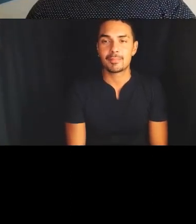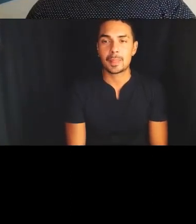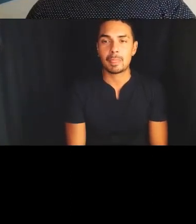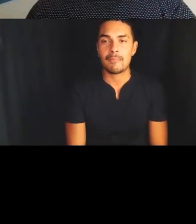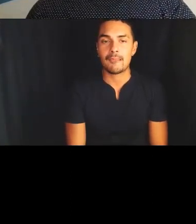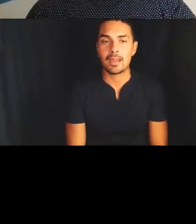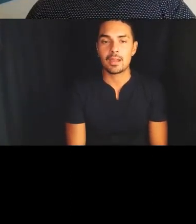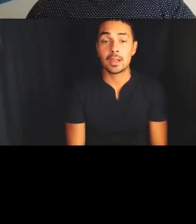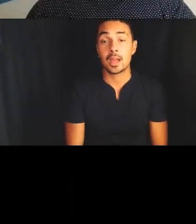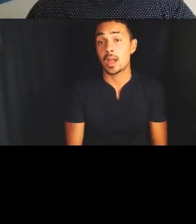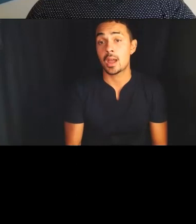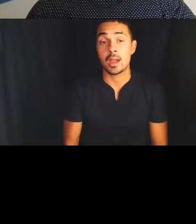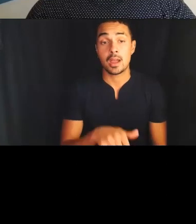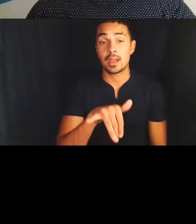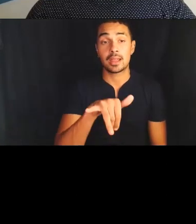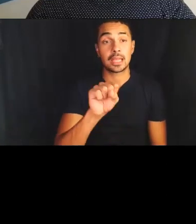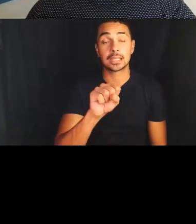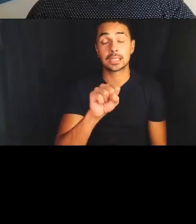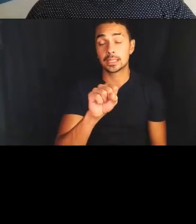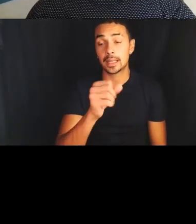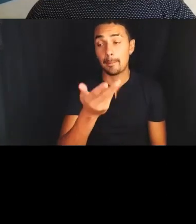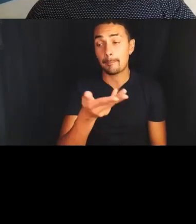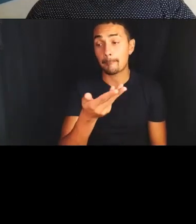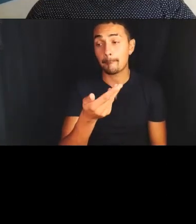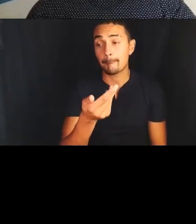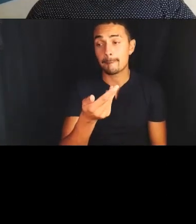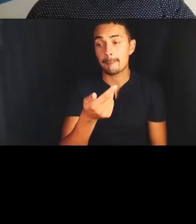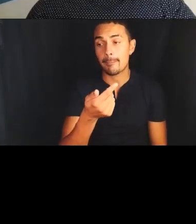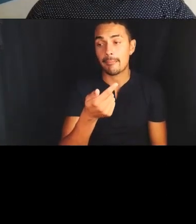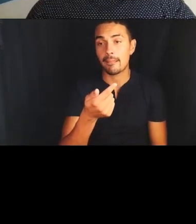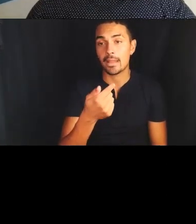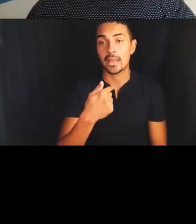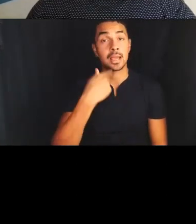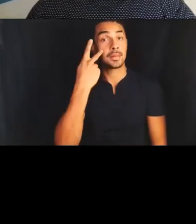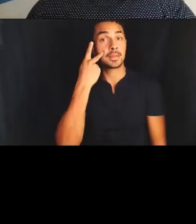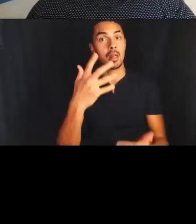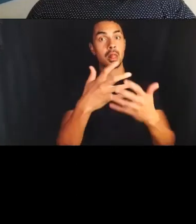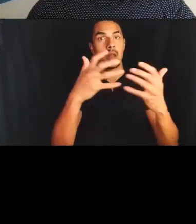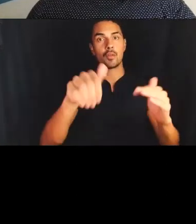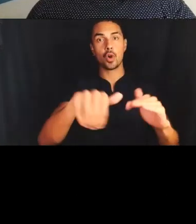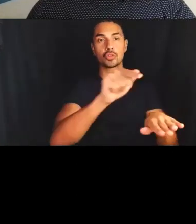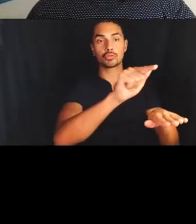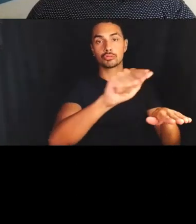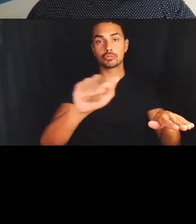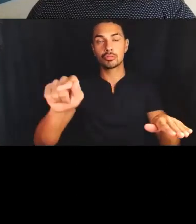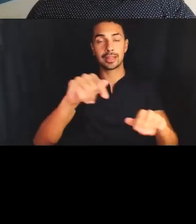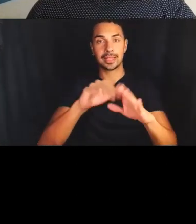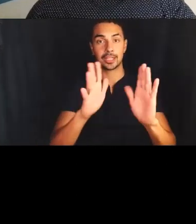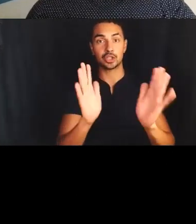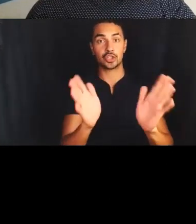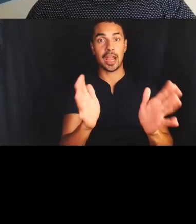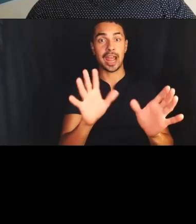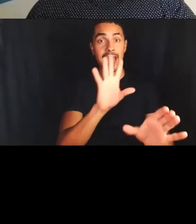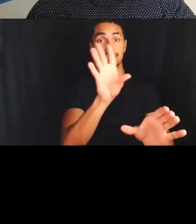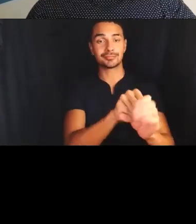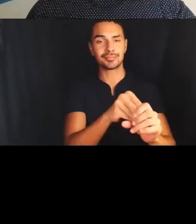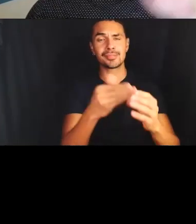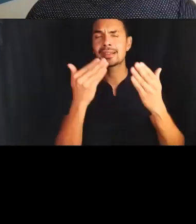Yeah, and I'm seeing a lot of others in the chat too, so thank you. We're gonna,